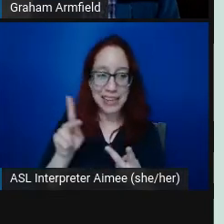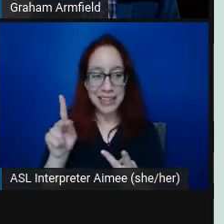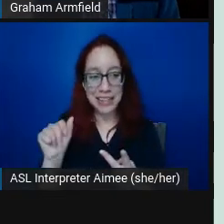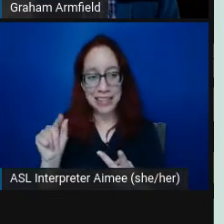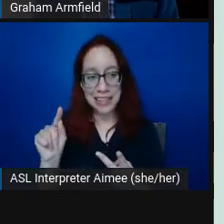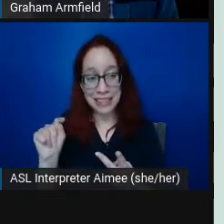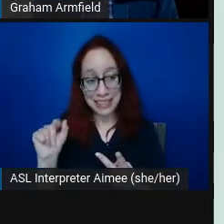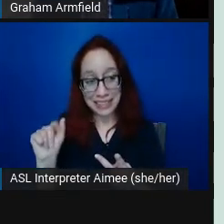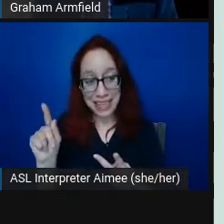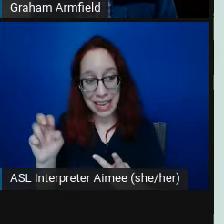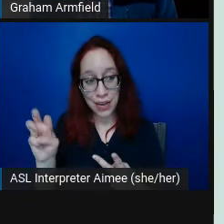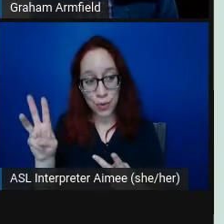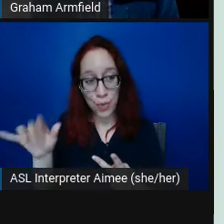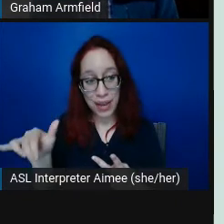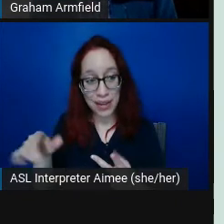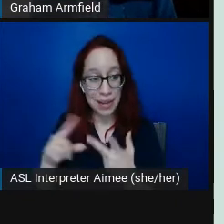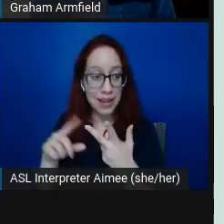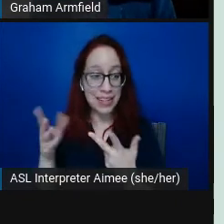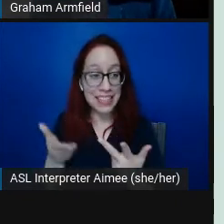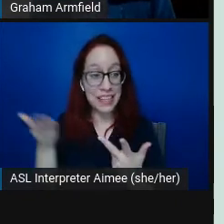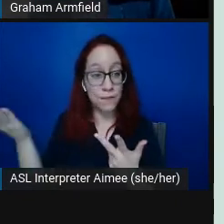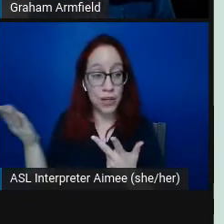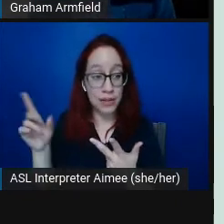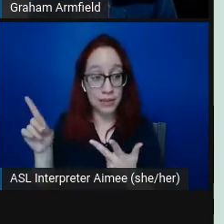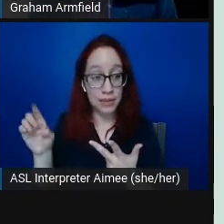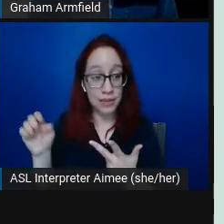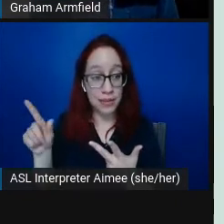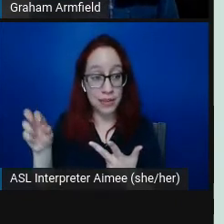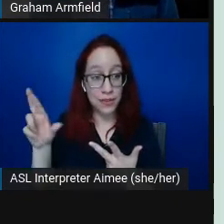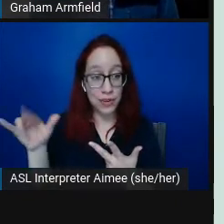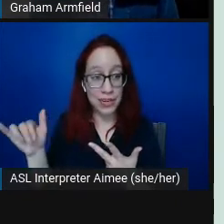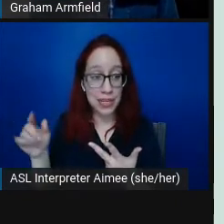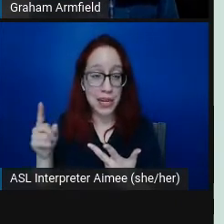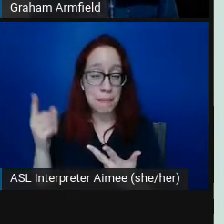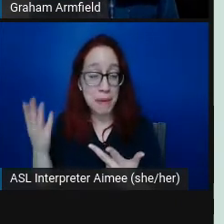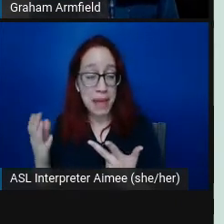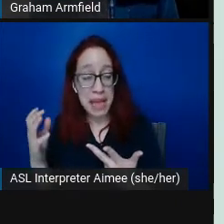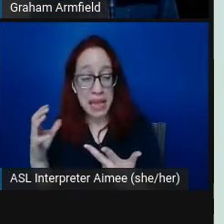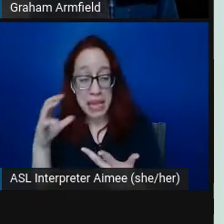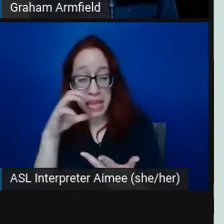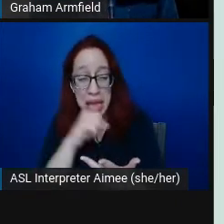Now, I might guess that that is about my options for